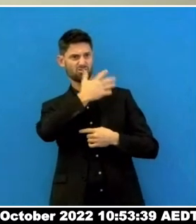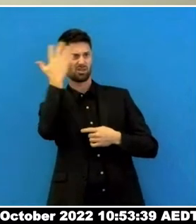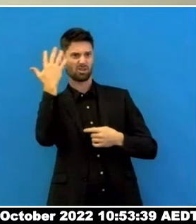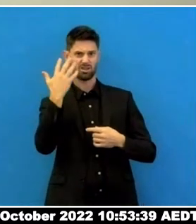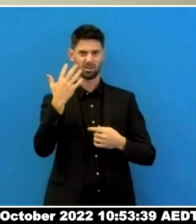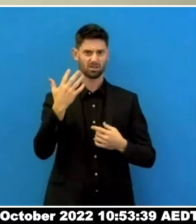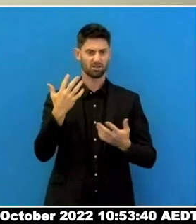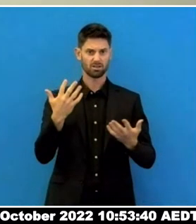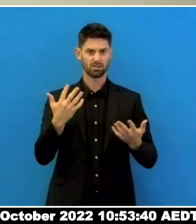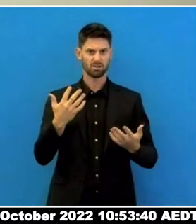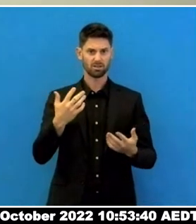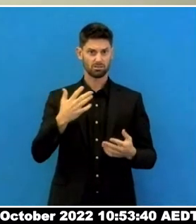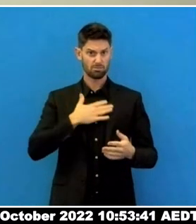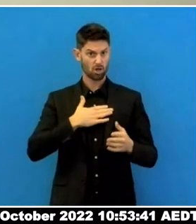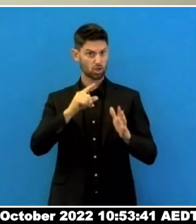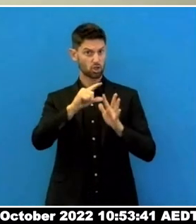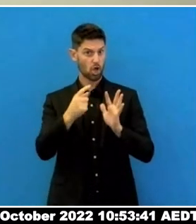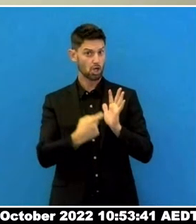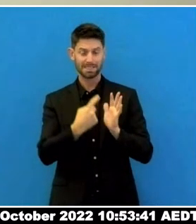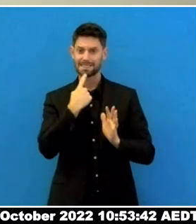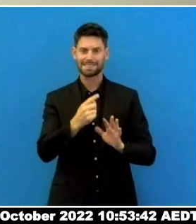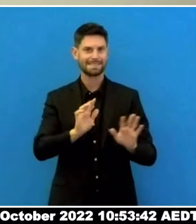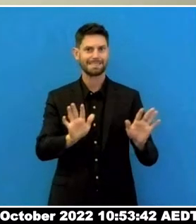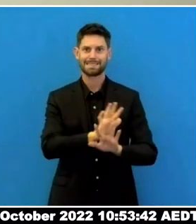because my doctor recommended me that I was a disabled person,